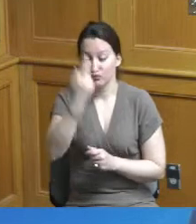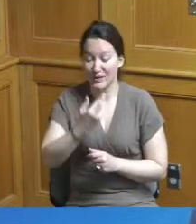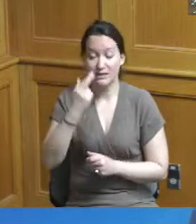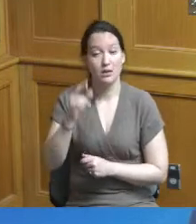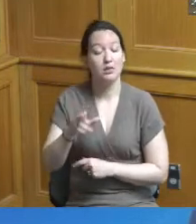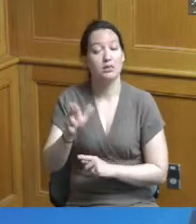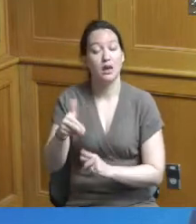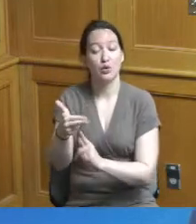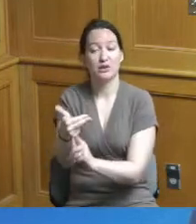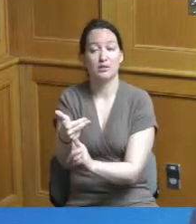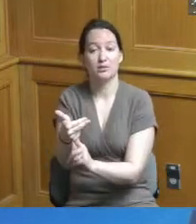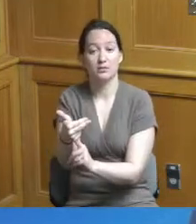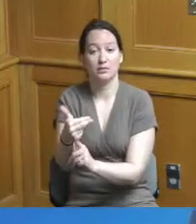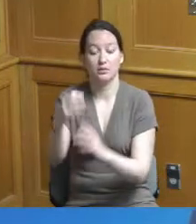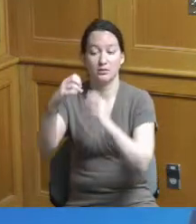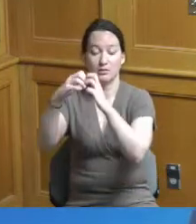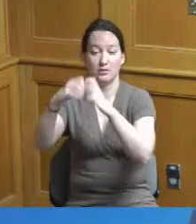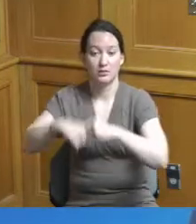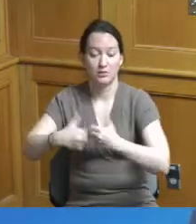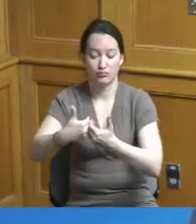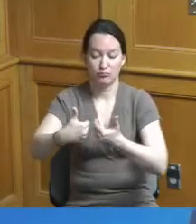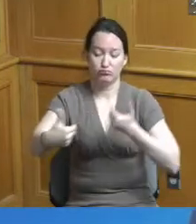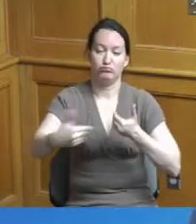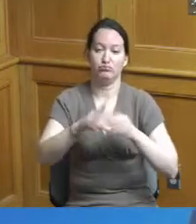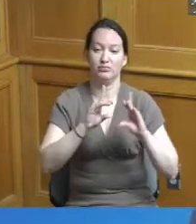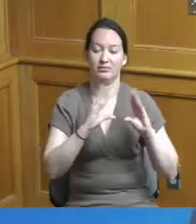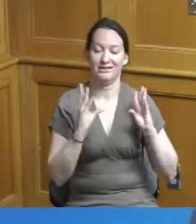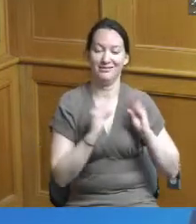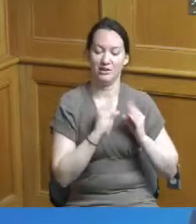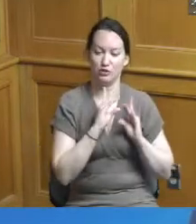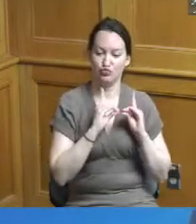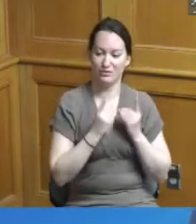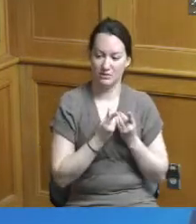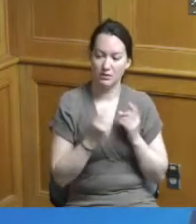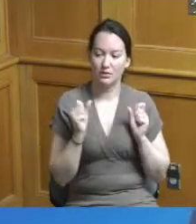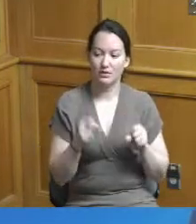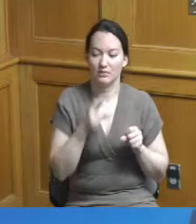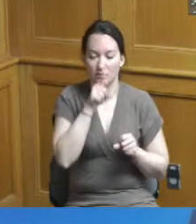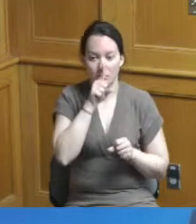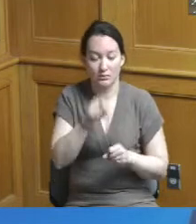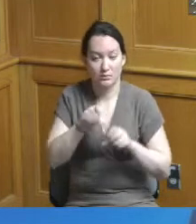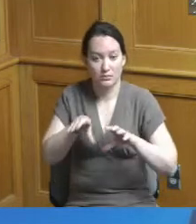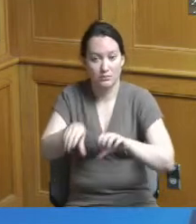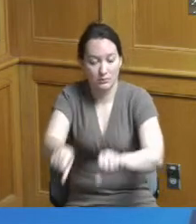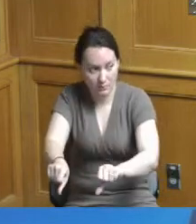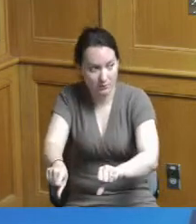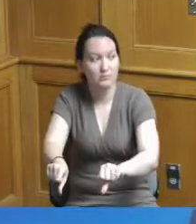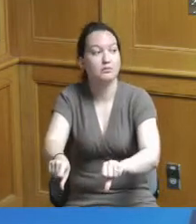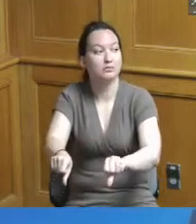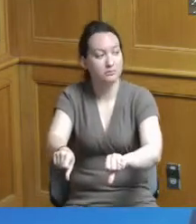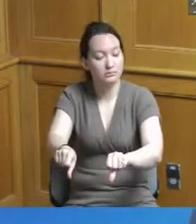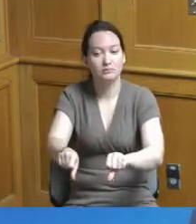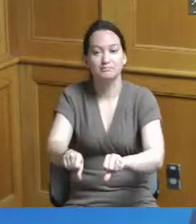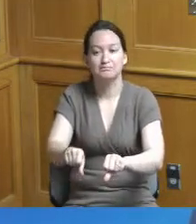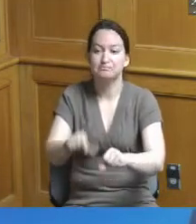Hotel from the convention district and to make the the acquisition of a and the attraction of a new